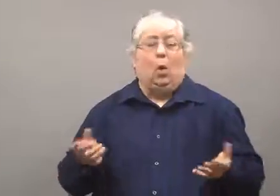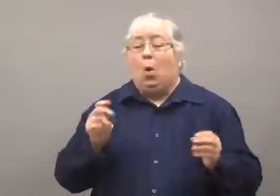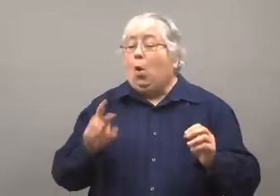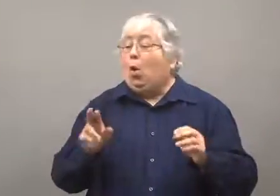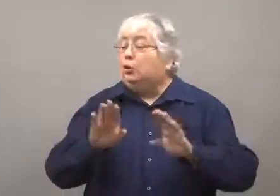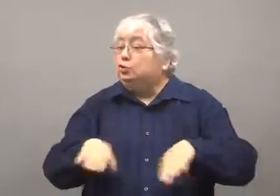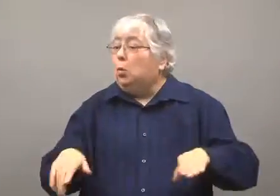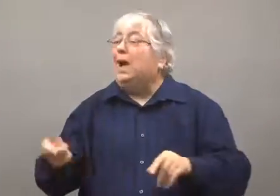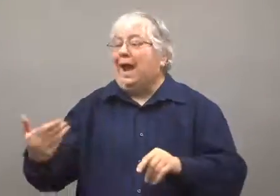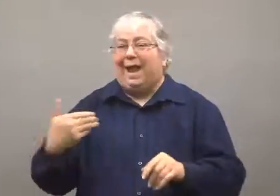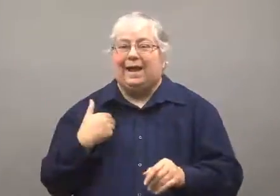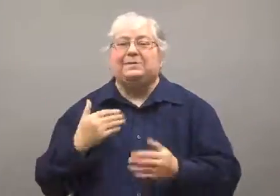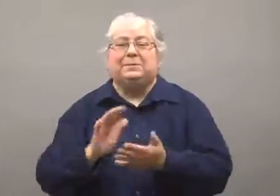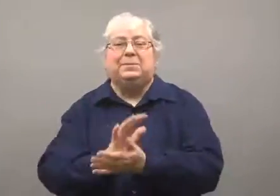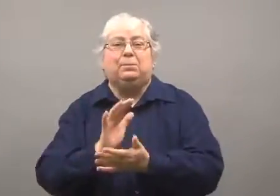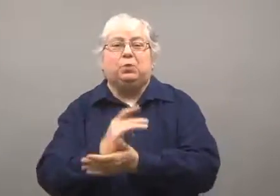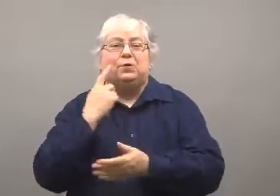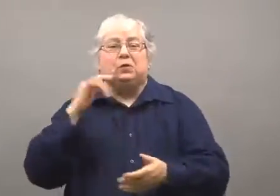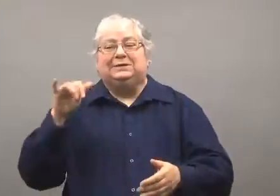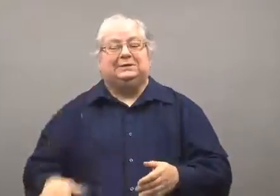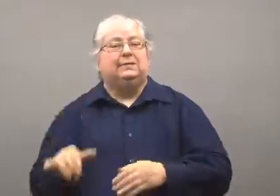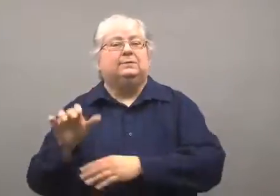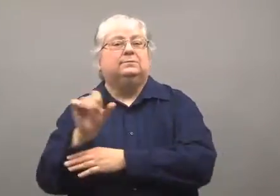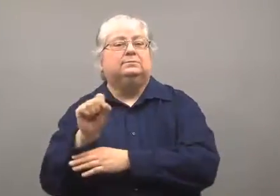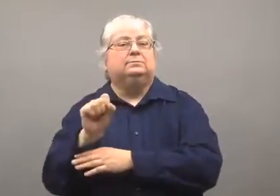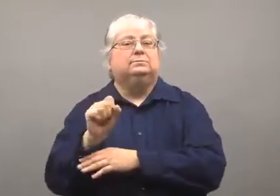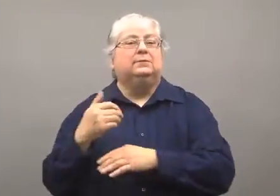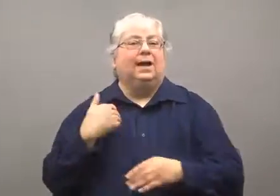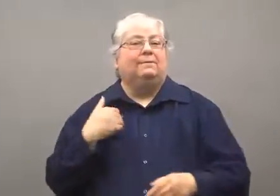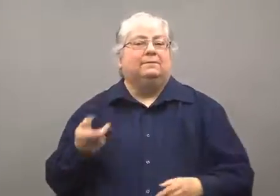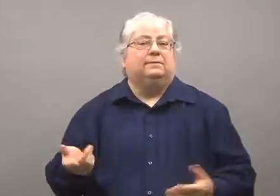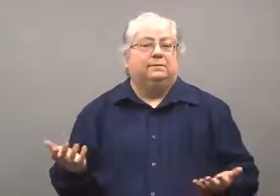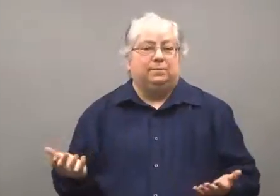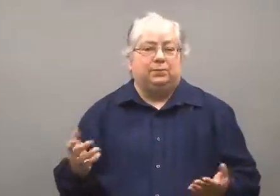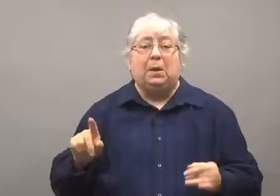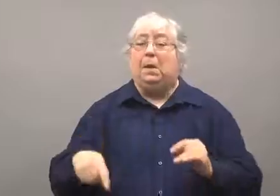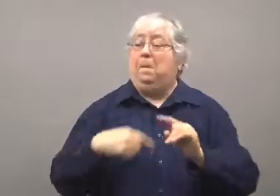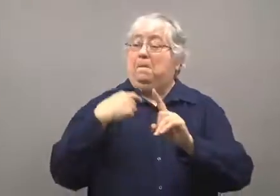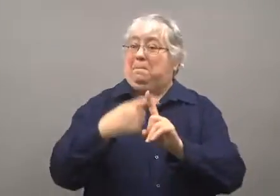or have papers allowing them permanent residency.